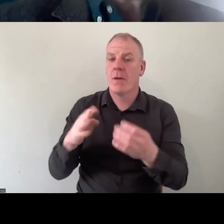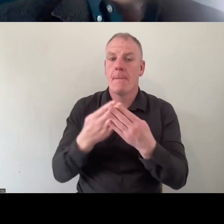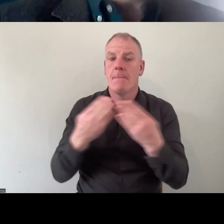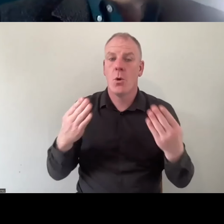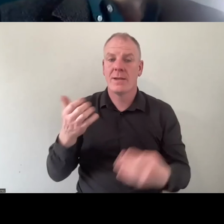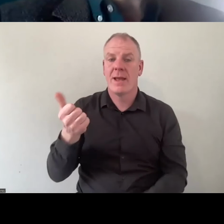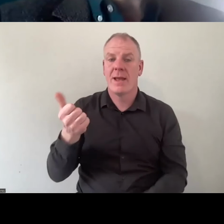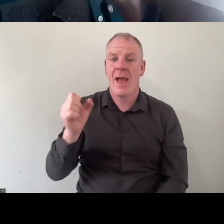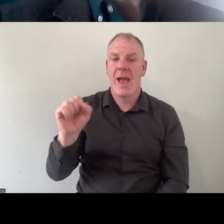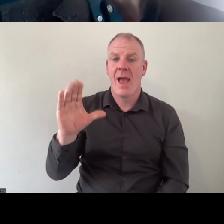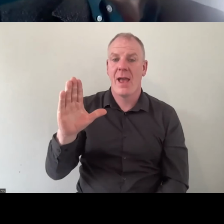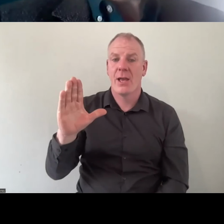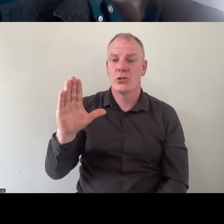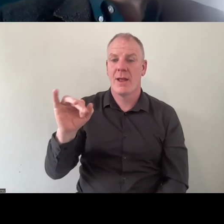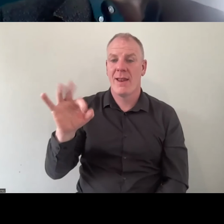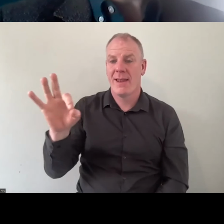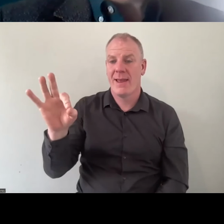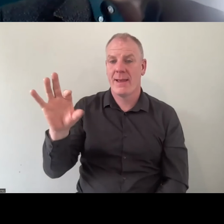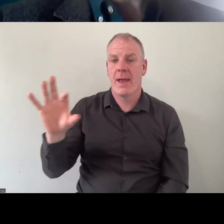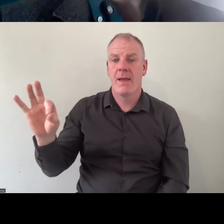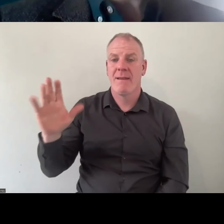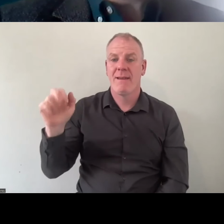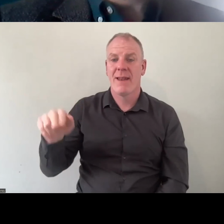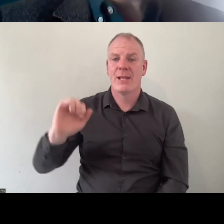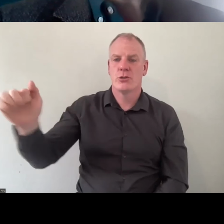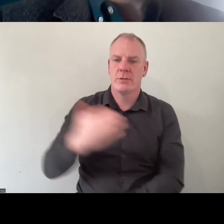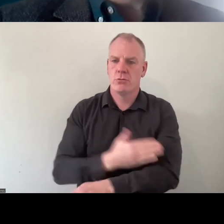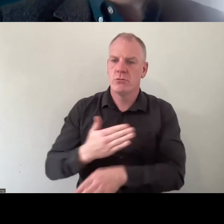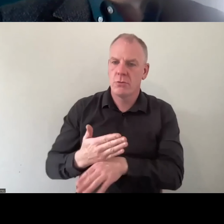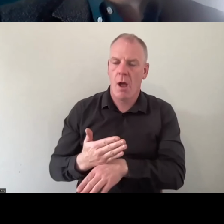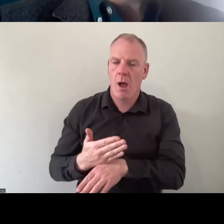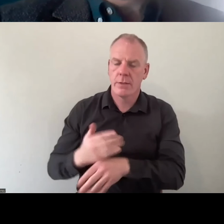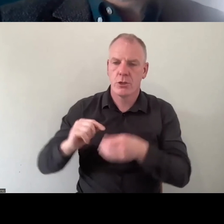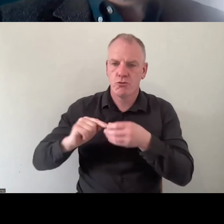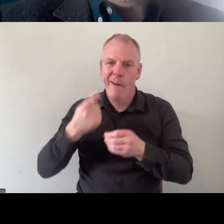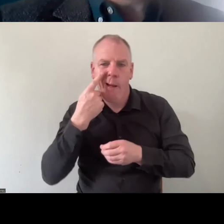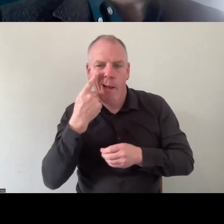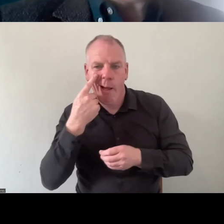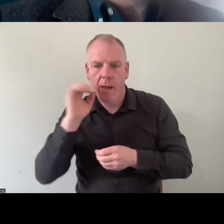was one of the key initiators of trialling this in Kilrush.